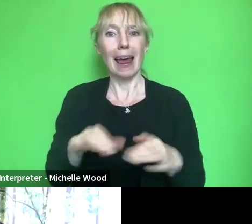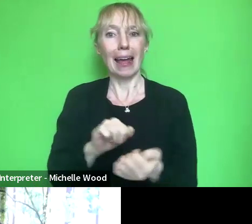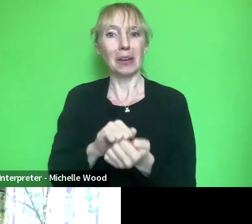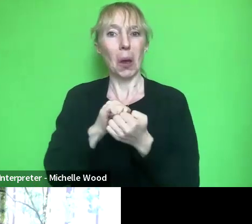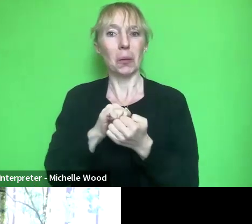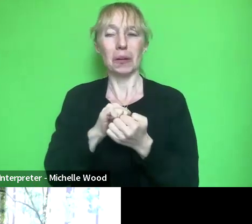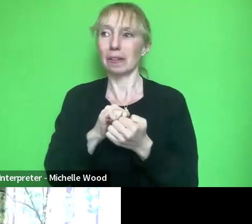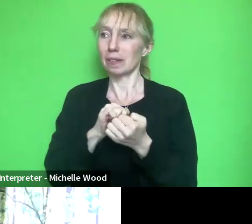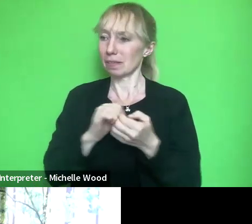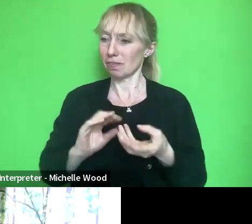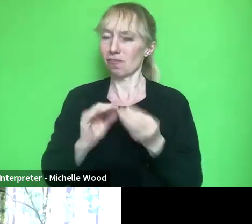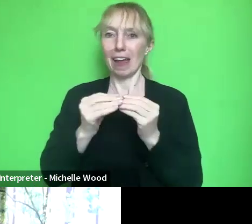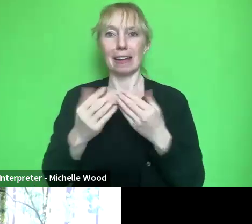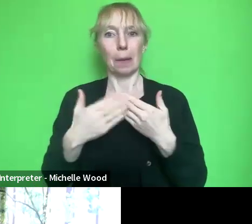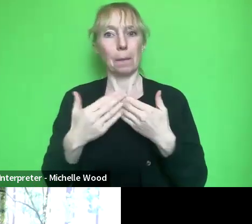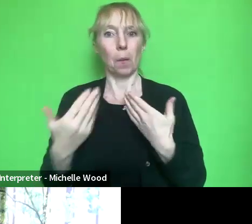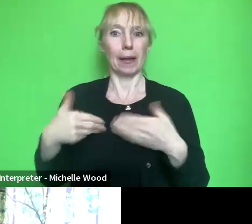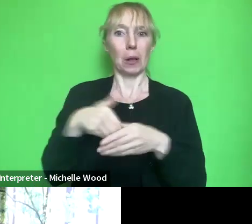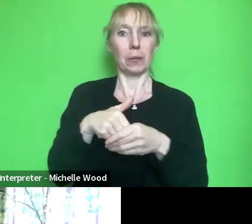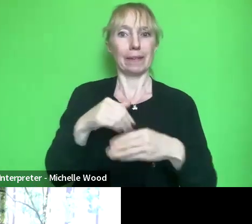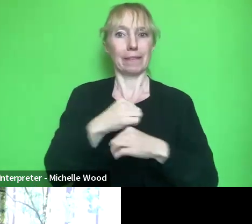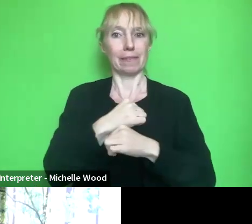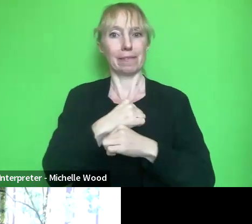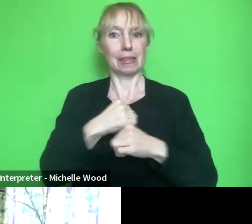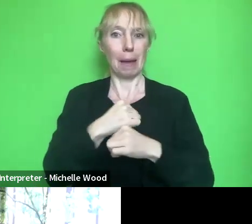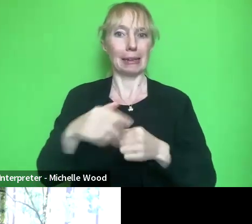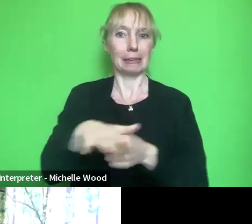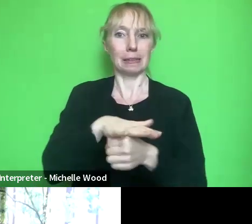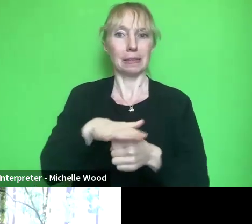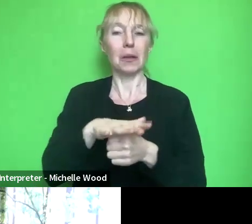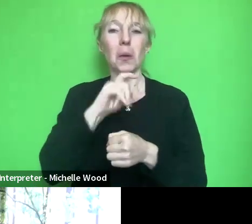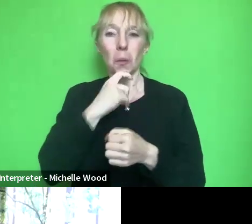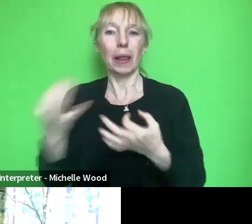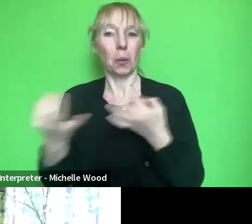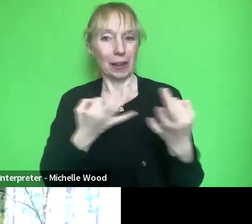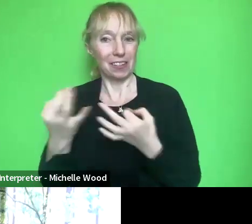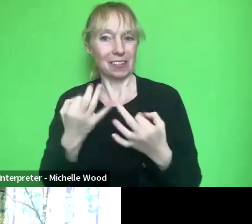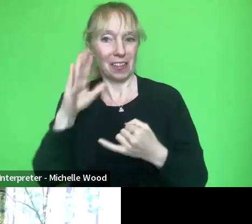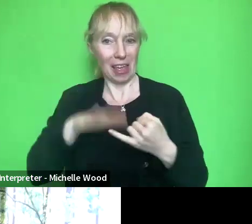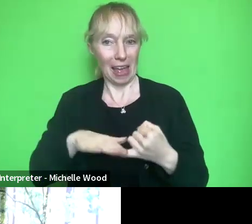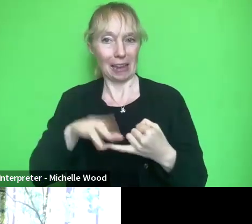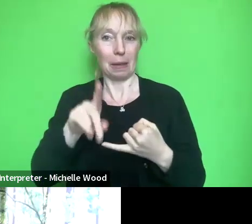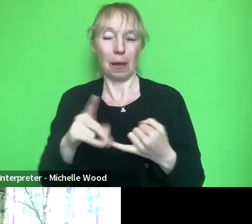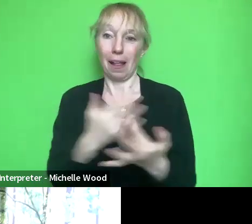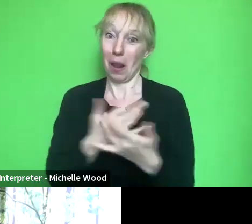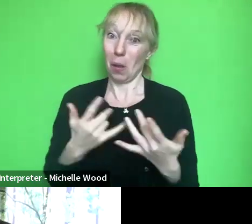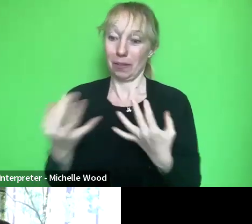spaces more inclusive. So yes, I think we will come to questions at the end but lots of questions coming through. So,